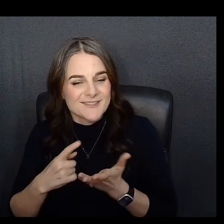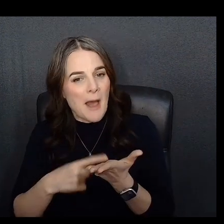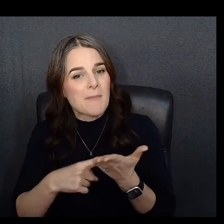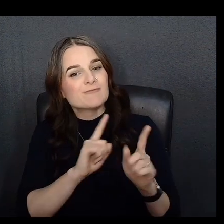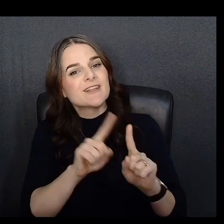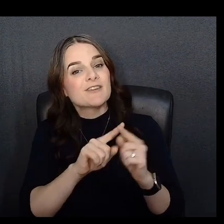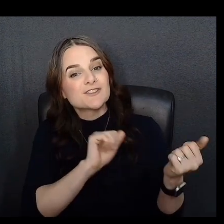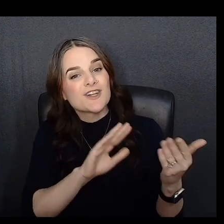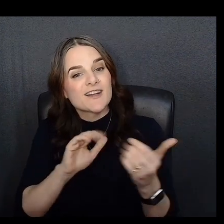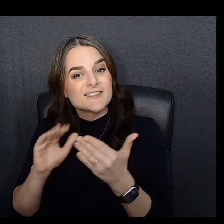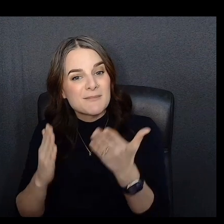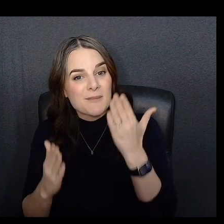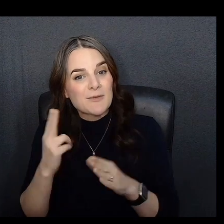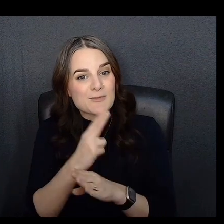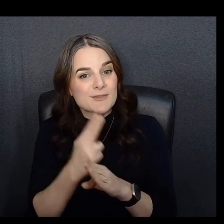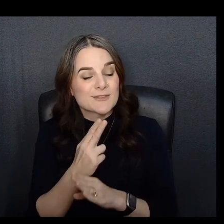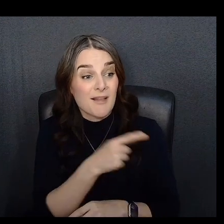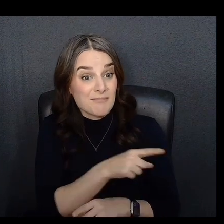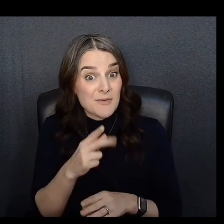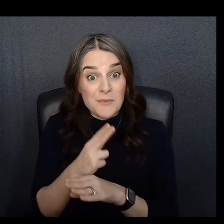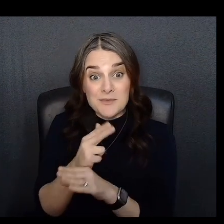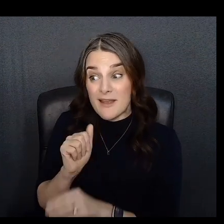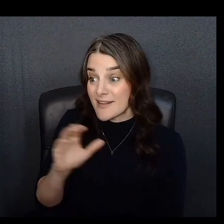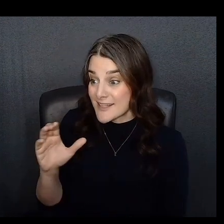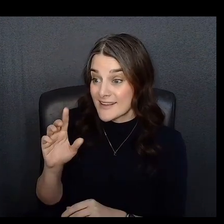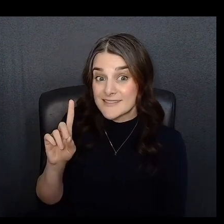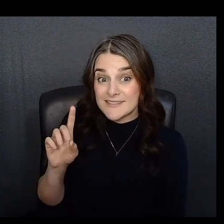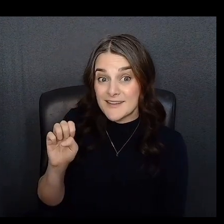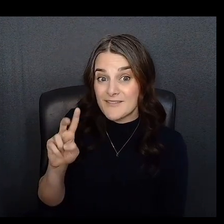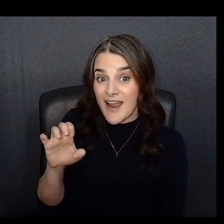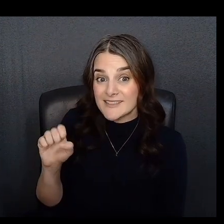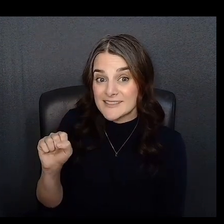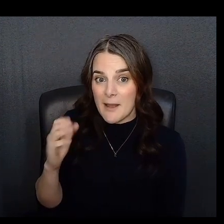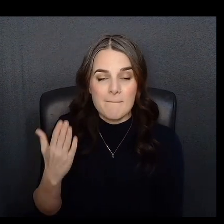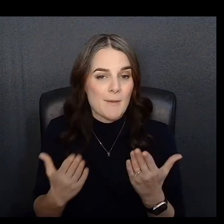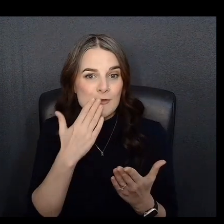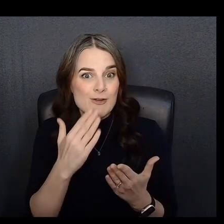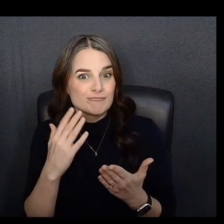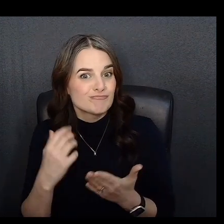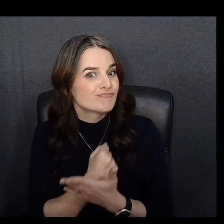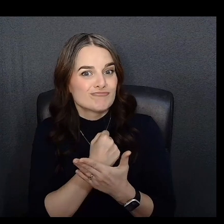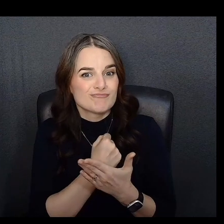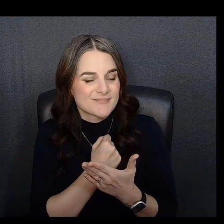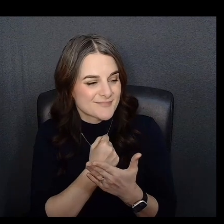If somebody is using an AAC device, this might be that instance where we're going to identify specific vocabulary that we're